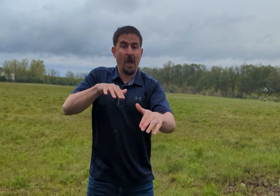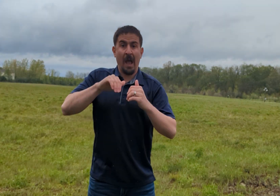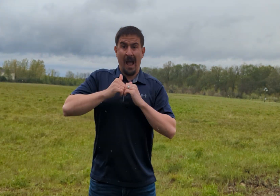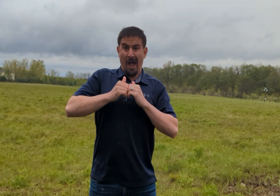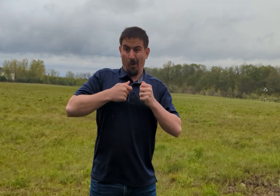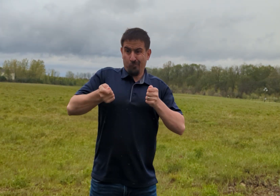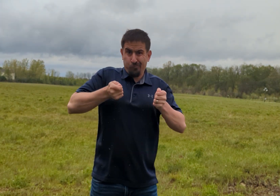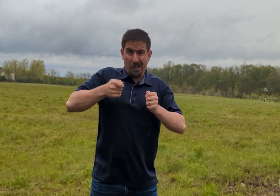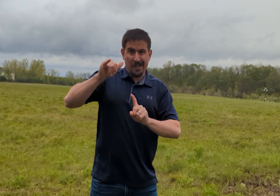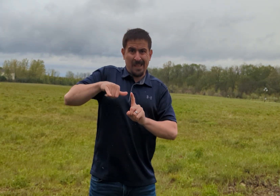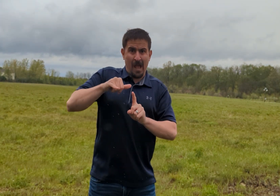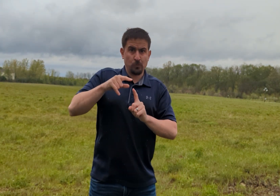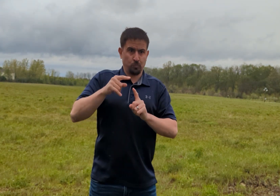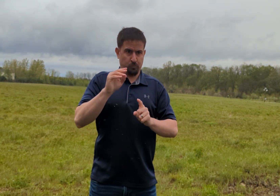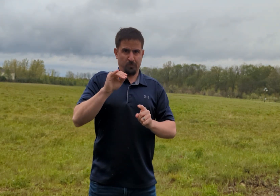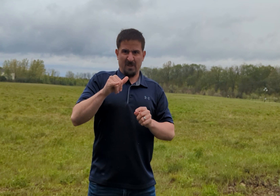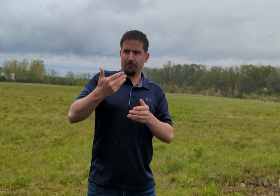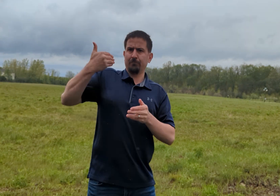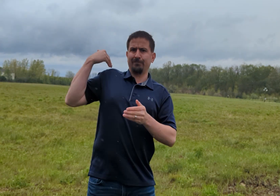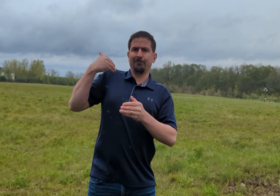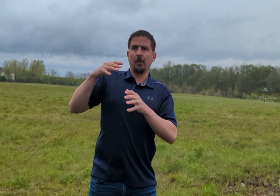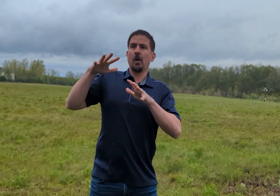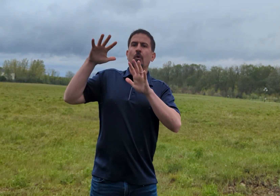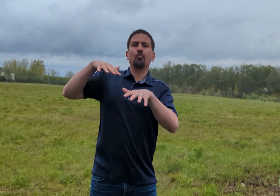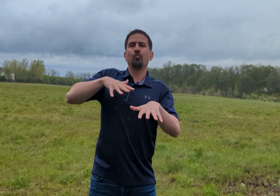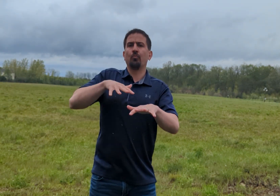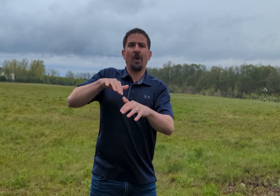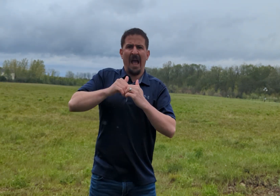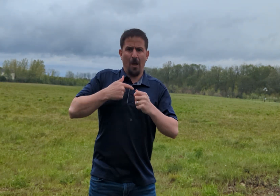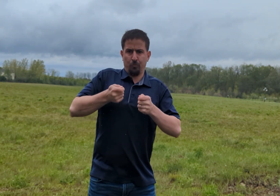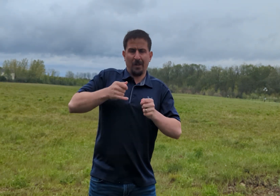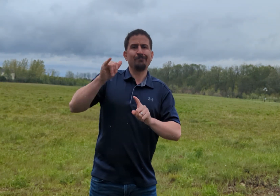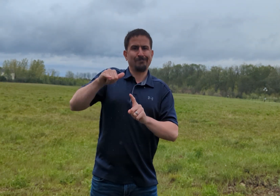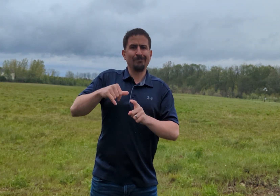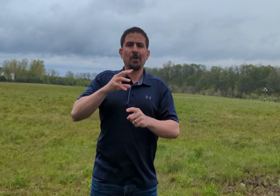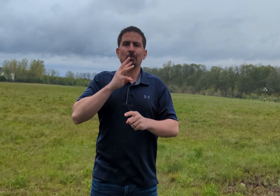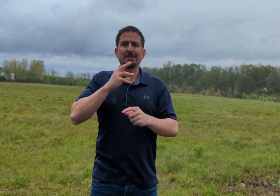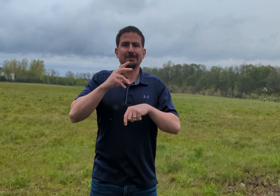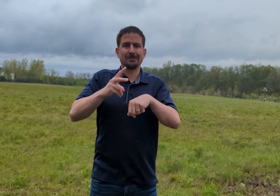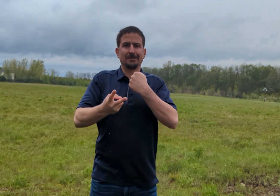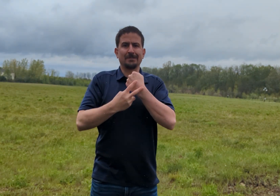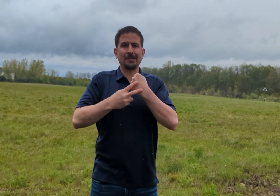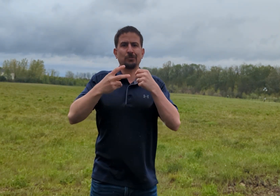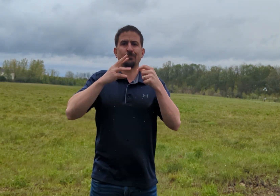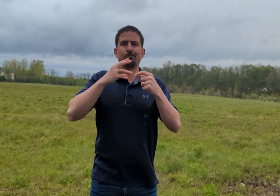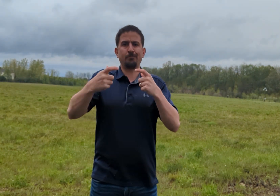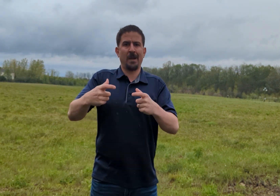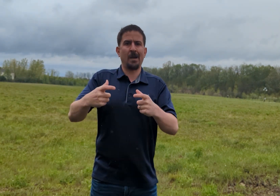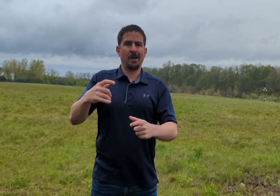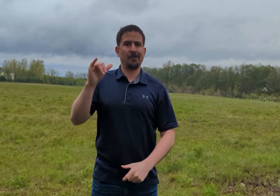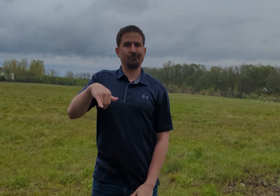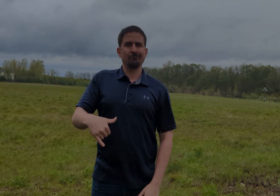How does runoff stay regulated to or better than what it used to be? A detention pond is one of the solutions.